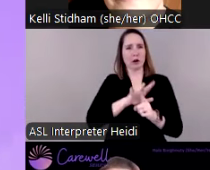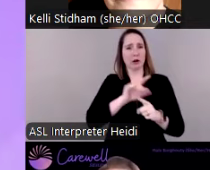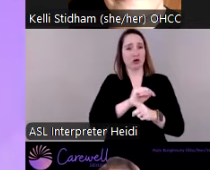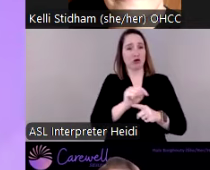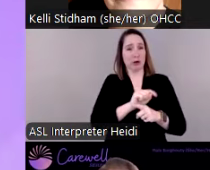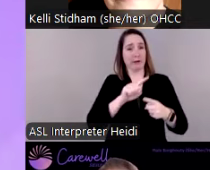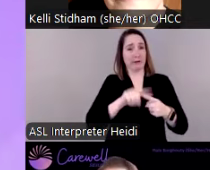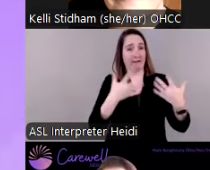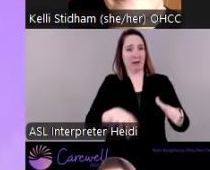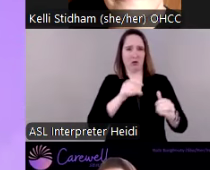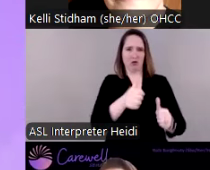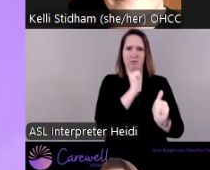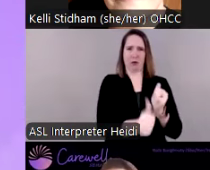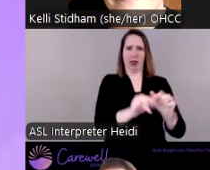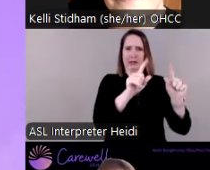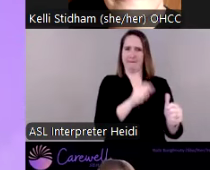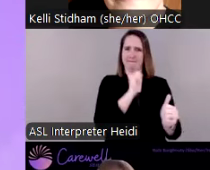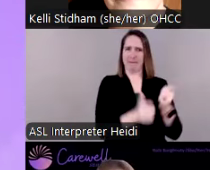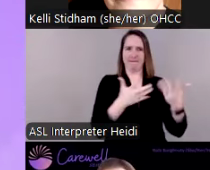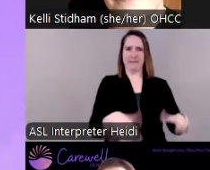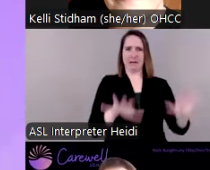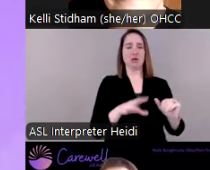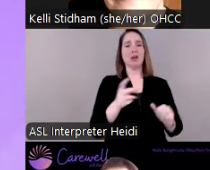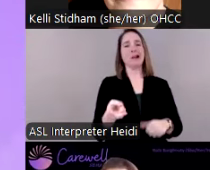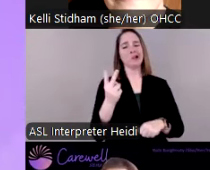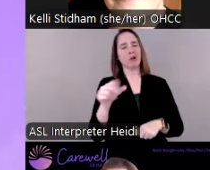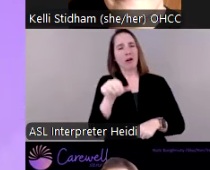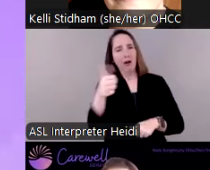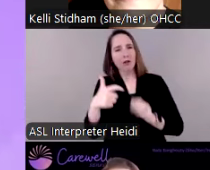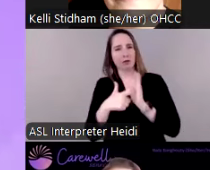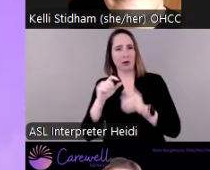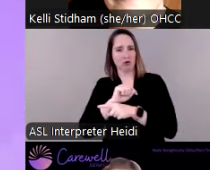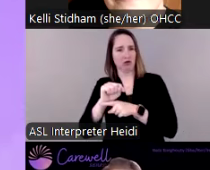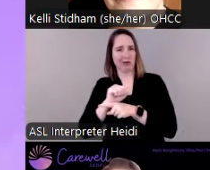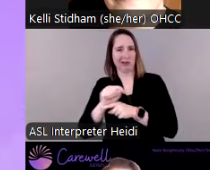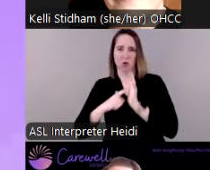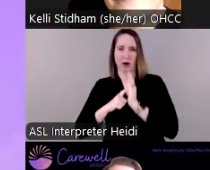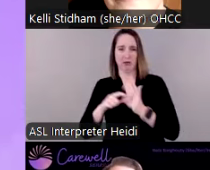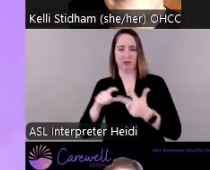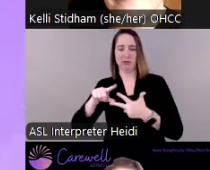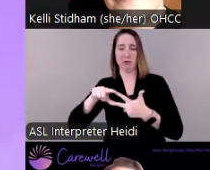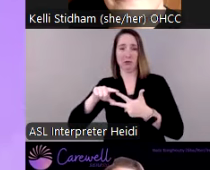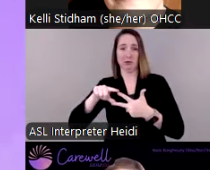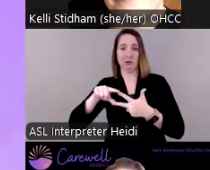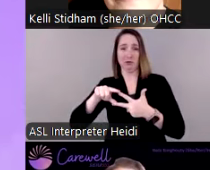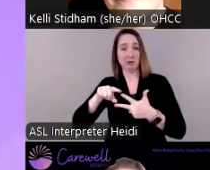pass the assessment, you're going to have two other required trainings that